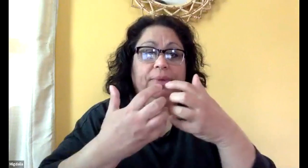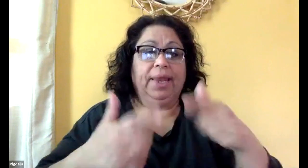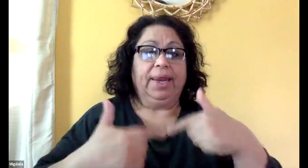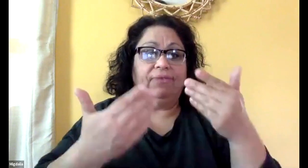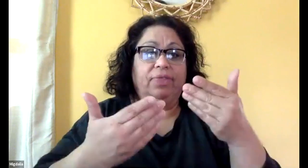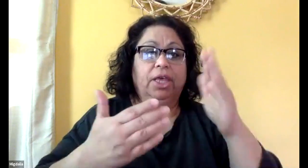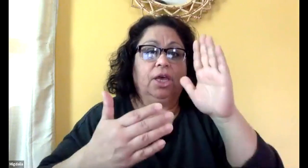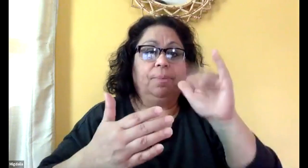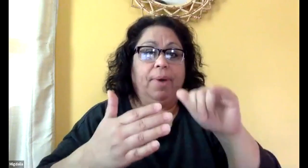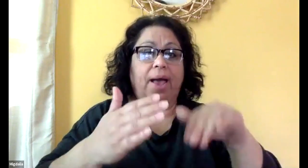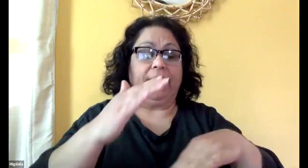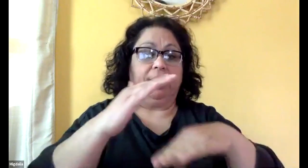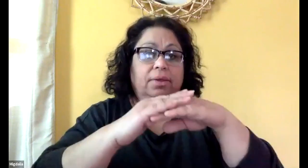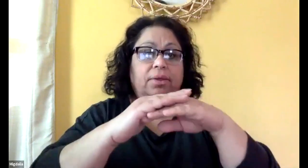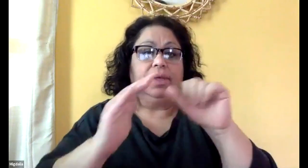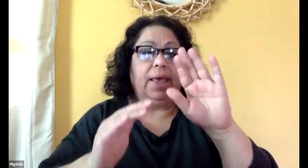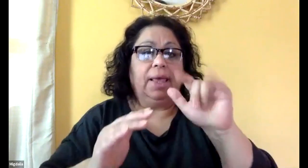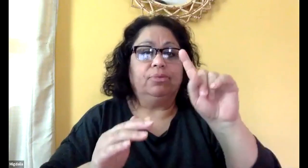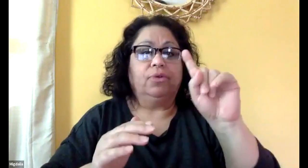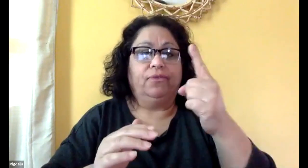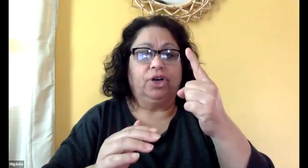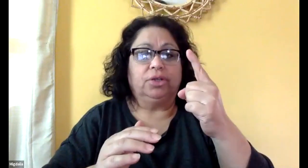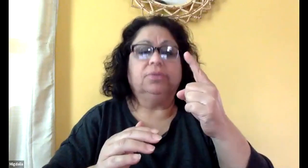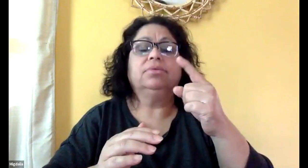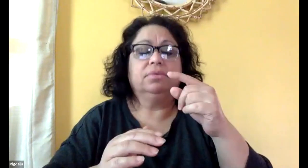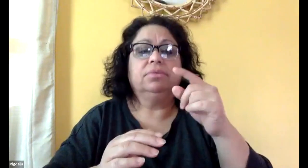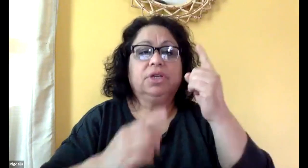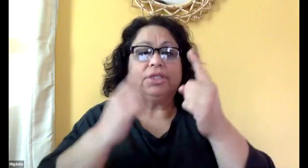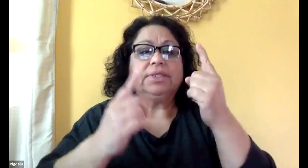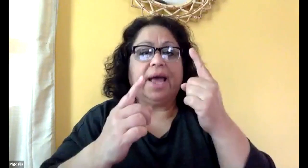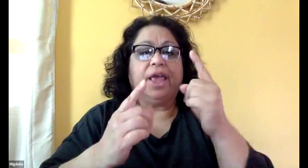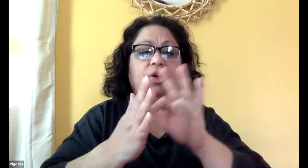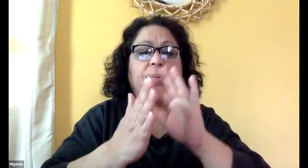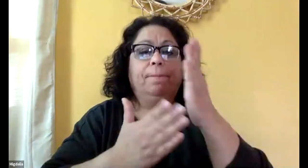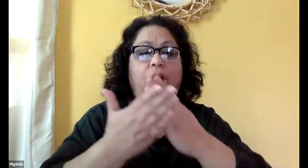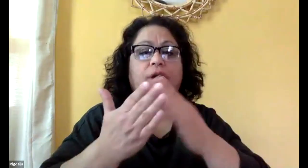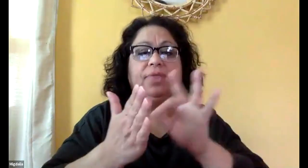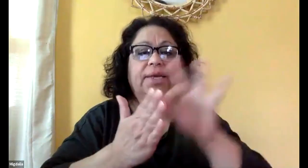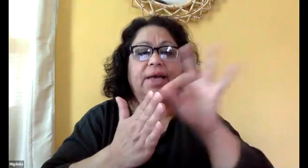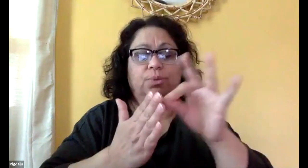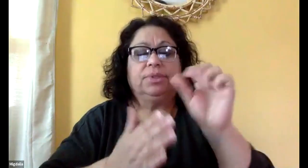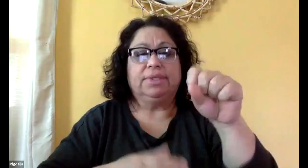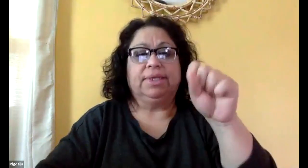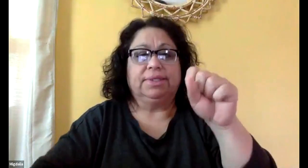place them on the census? Migdalia: Yeah,